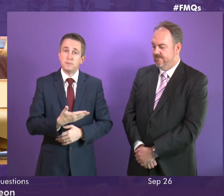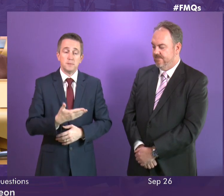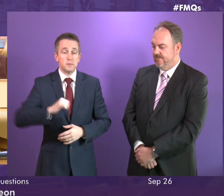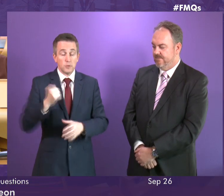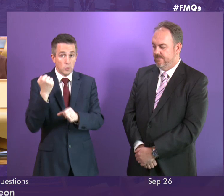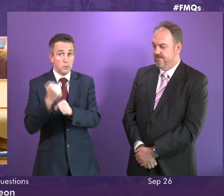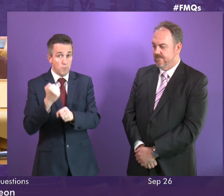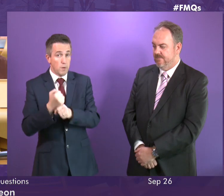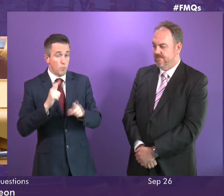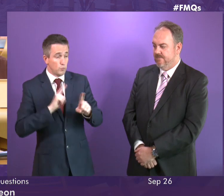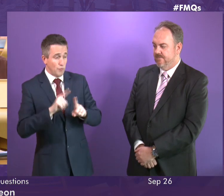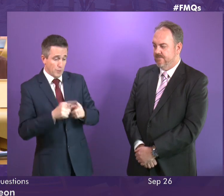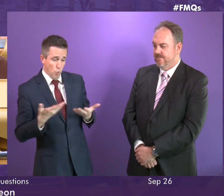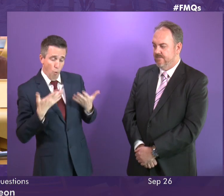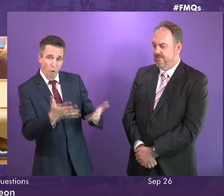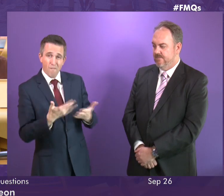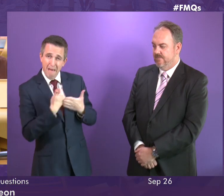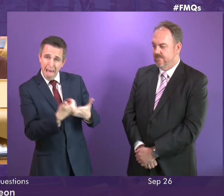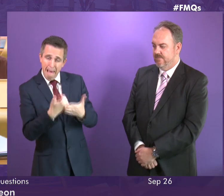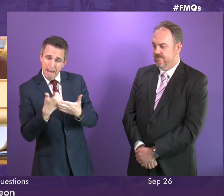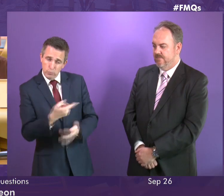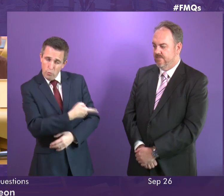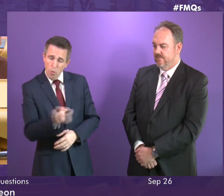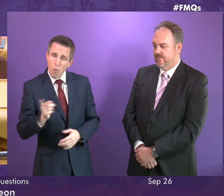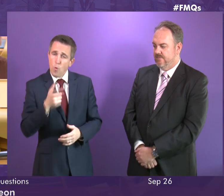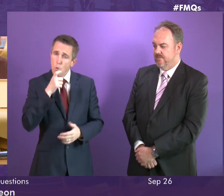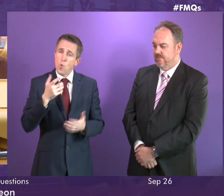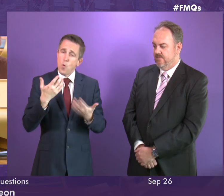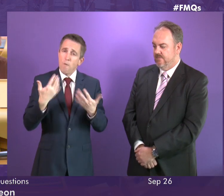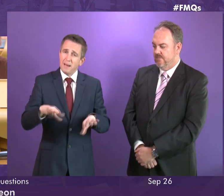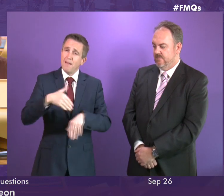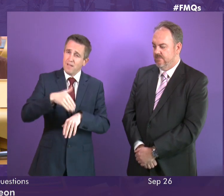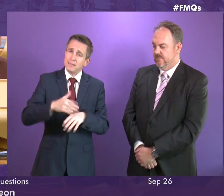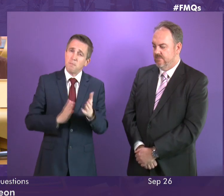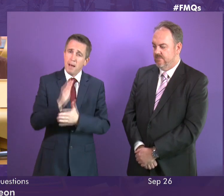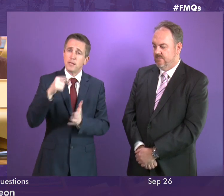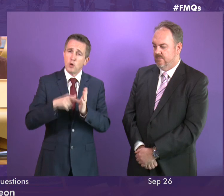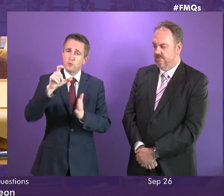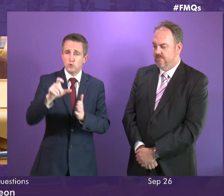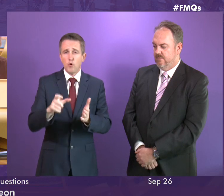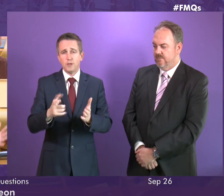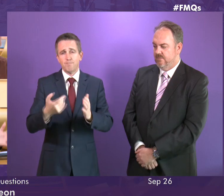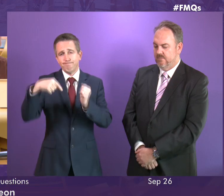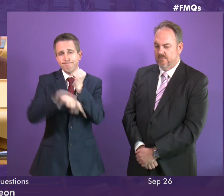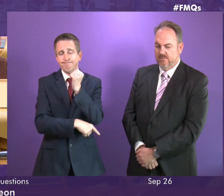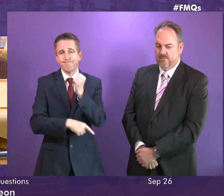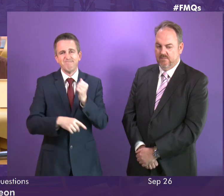to provide whatever help we can to all those affected. I am sure that, at this very sad time, the thoughts of all members are with everybody who is affected, whether they are